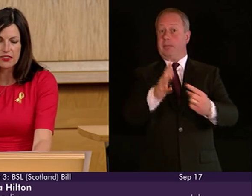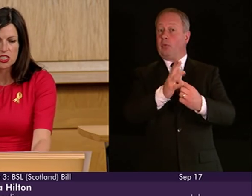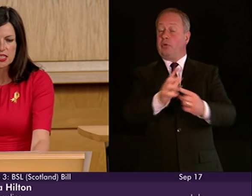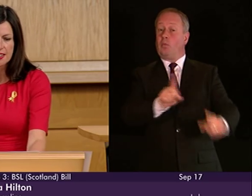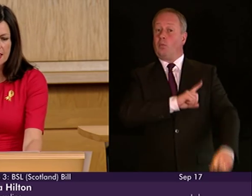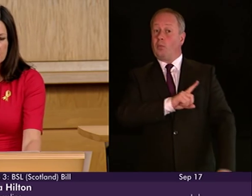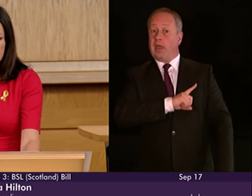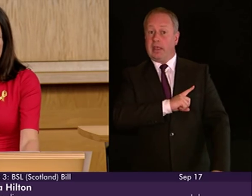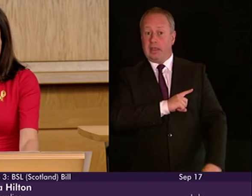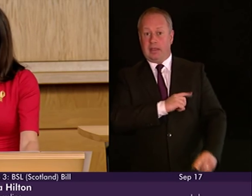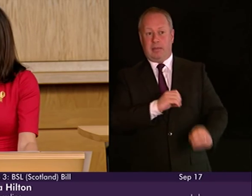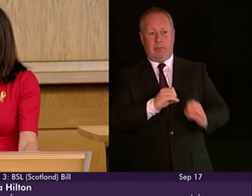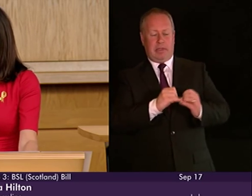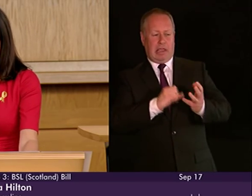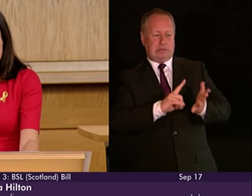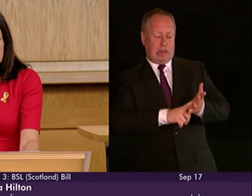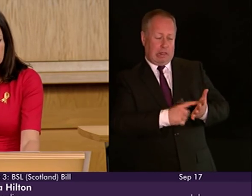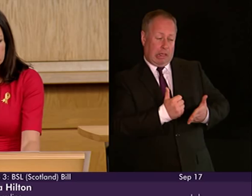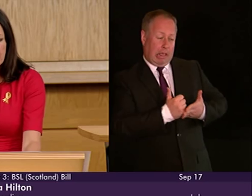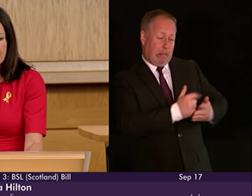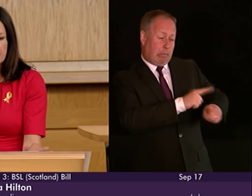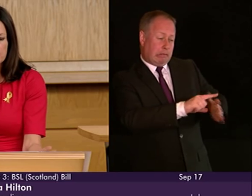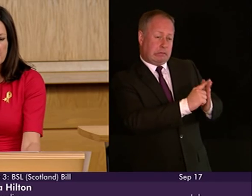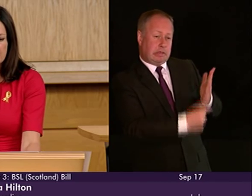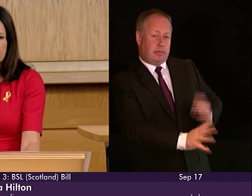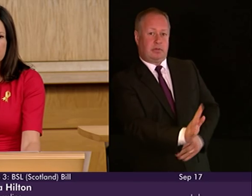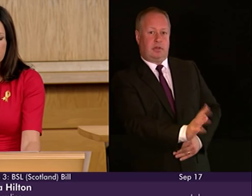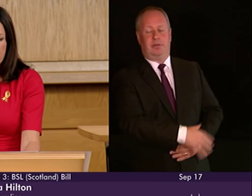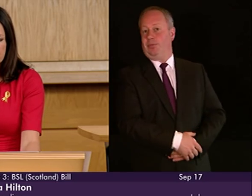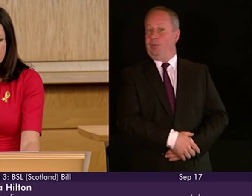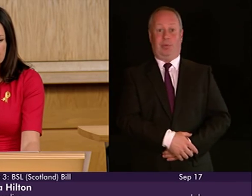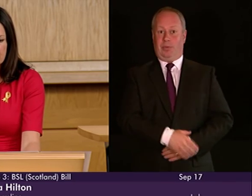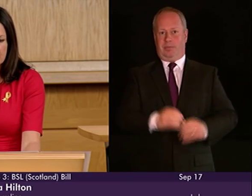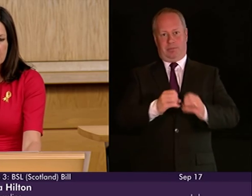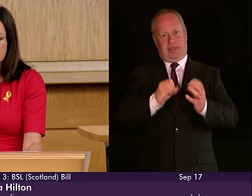Language as an aid for those perceived as being disabled; it gives BSL its correct status